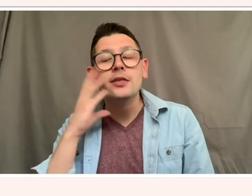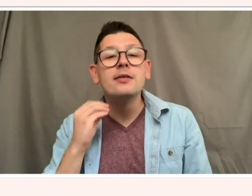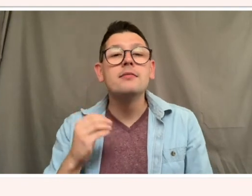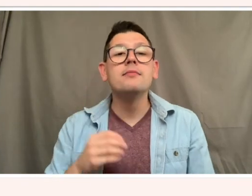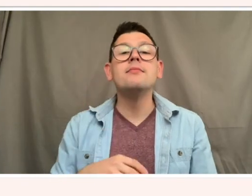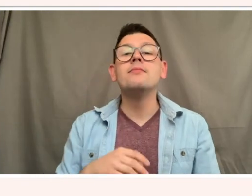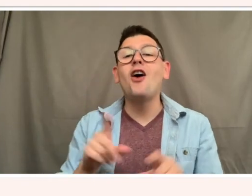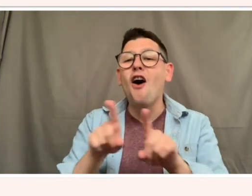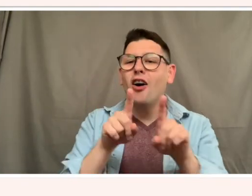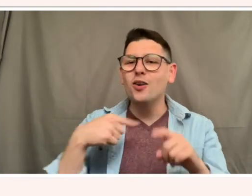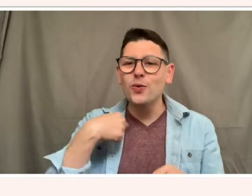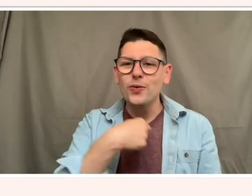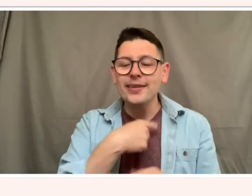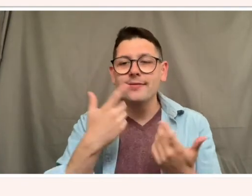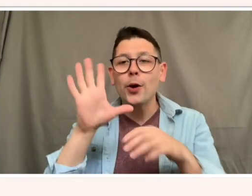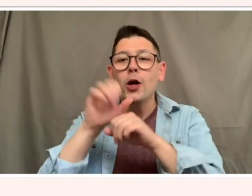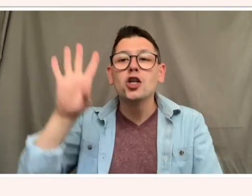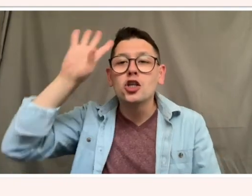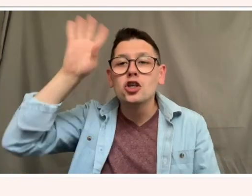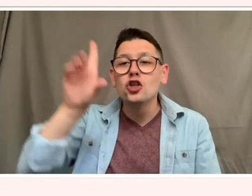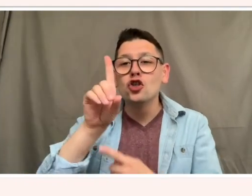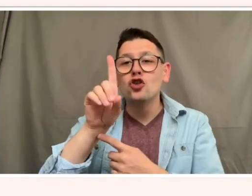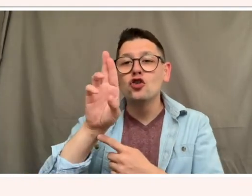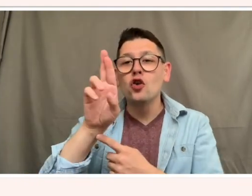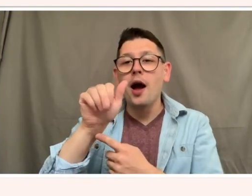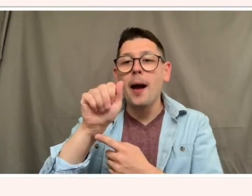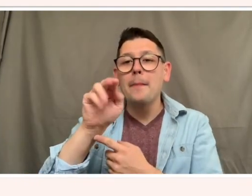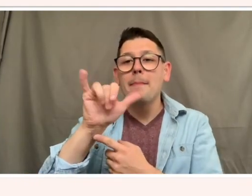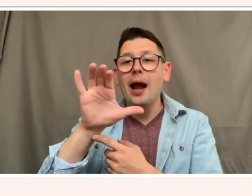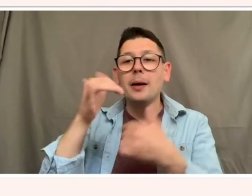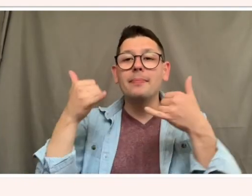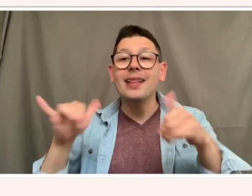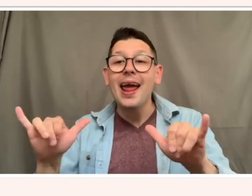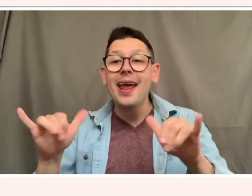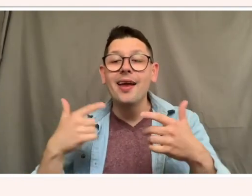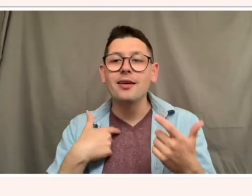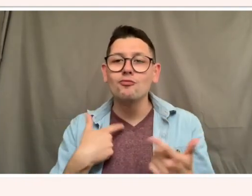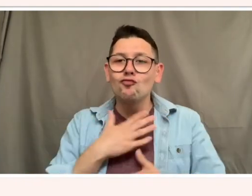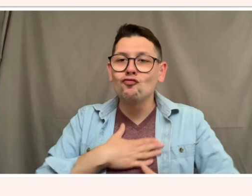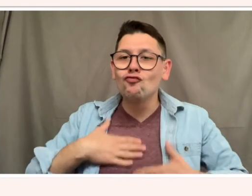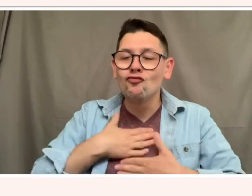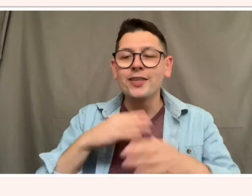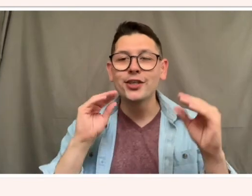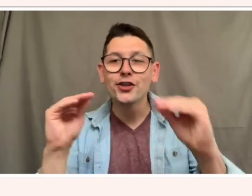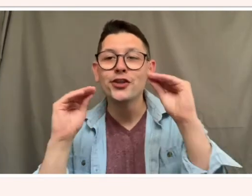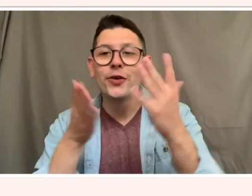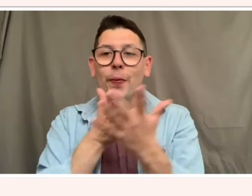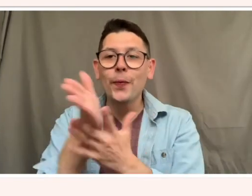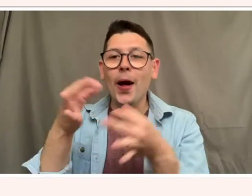to figure out how to continue that type of energy, and that's been a difficult experience.